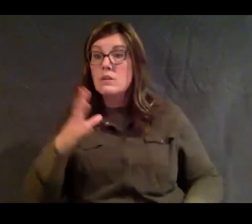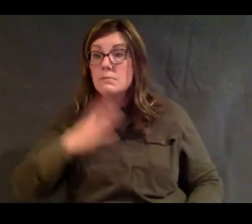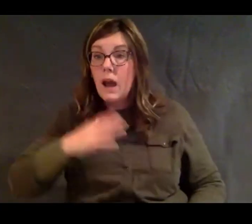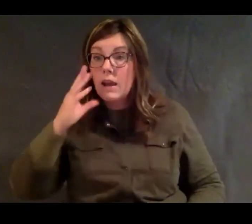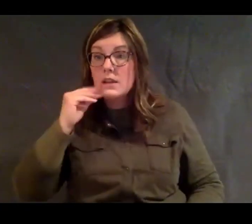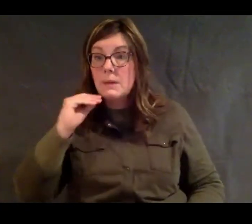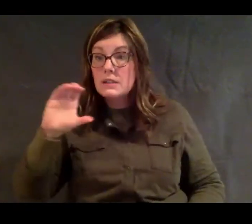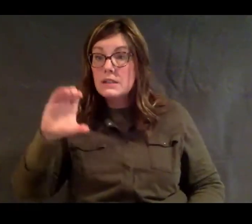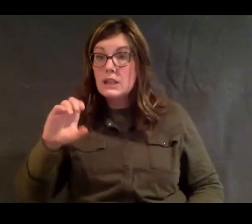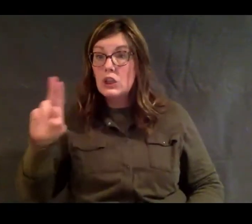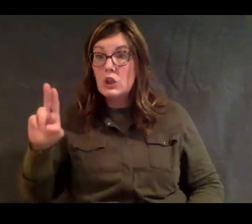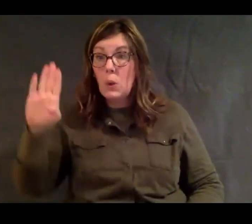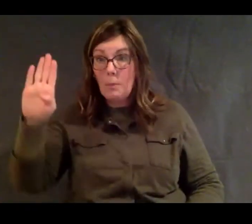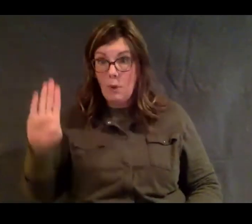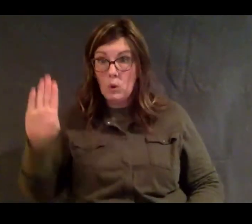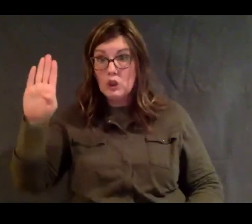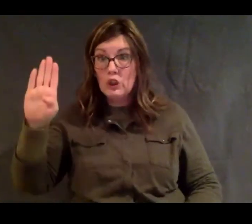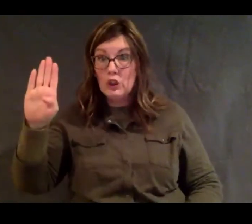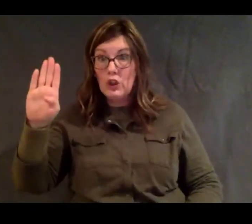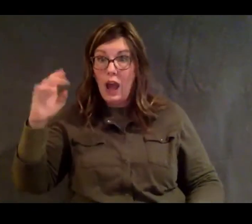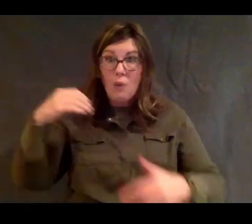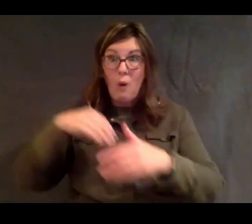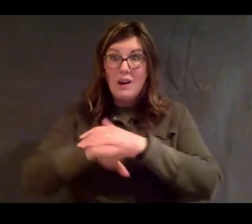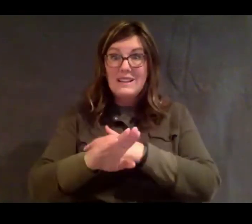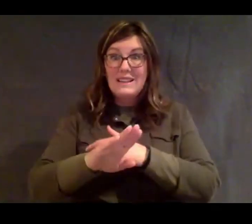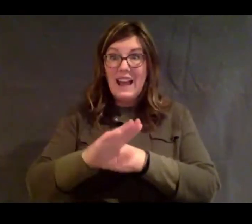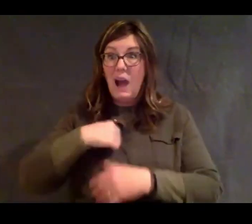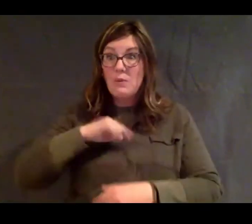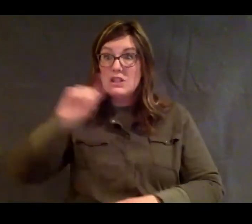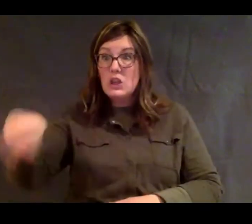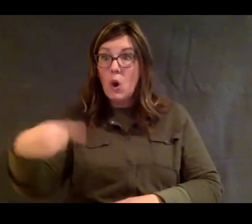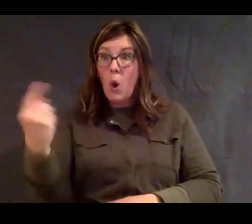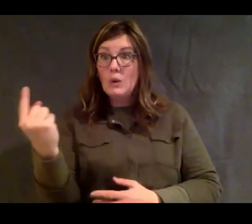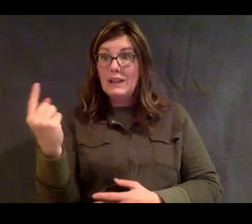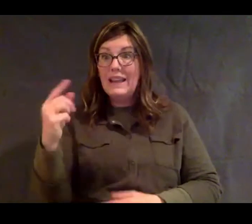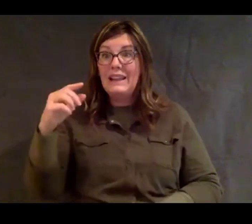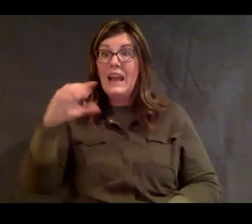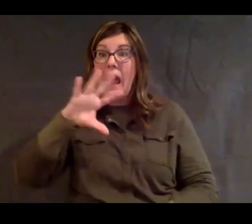auditorium style classroom and i was the only african-american female in the room and it